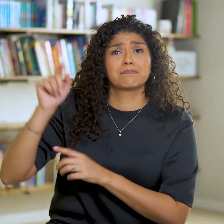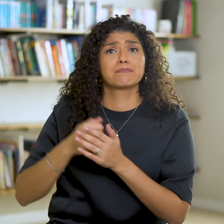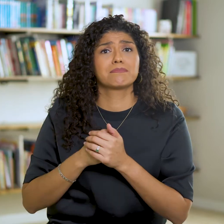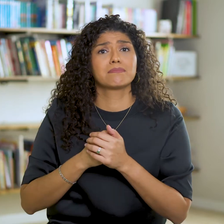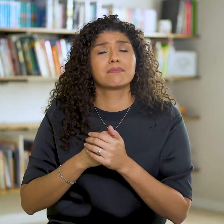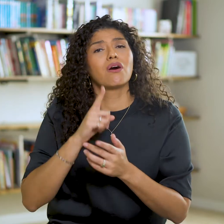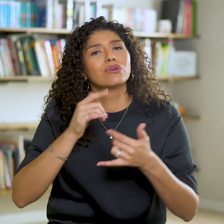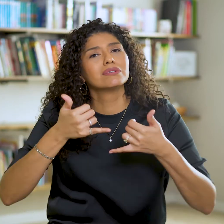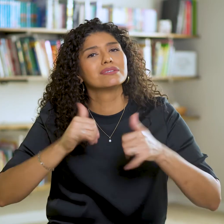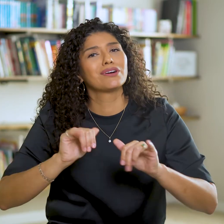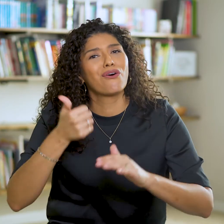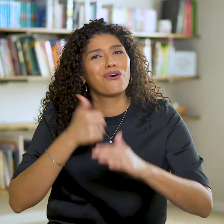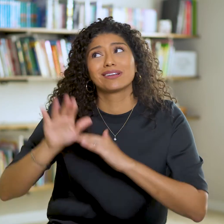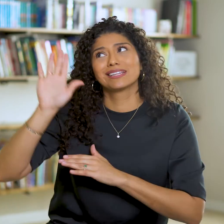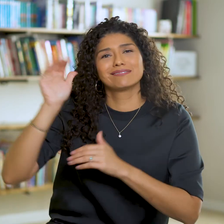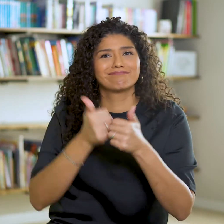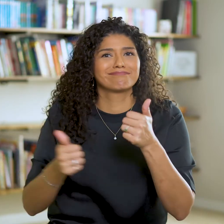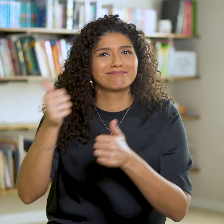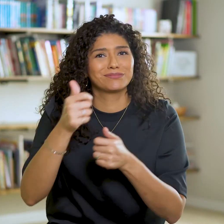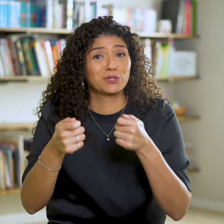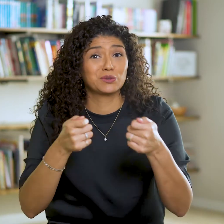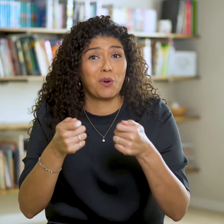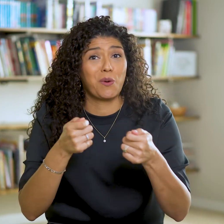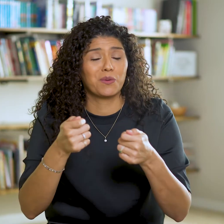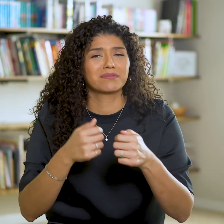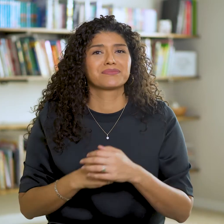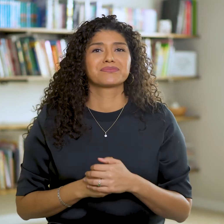sit under the umbrella of His sovereign control.